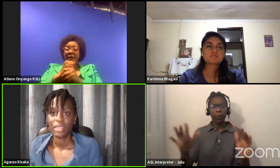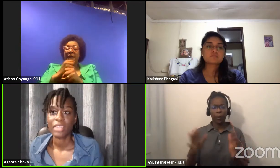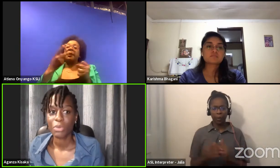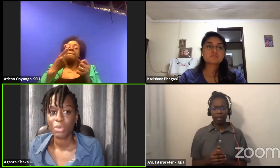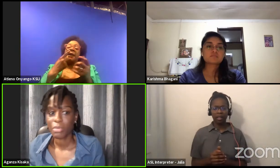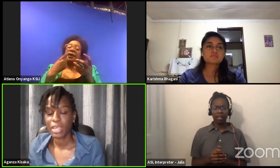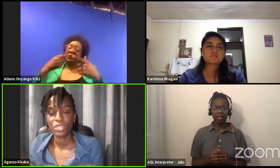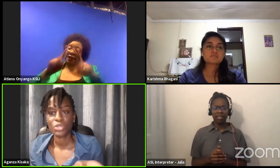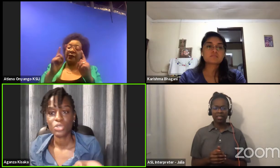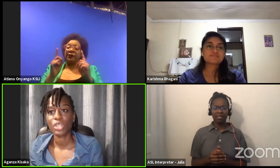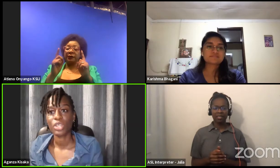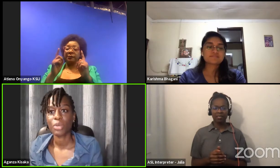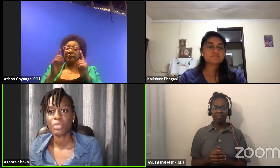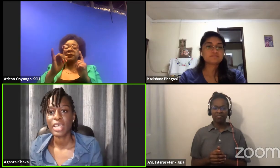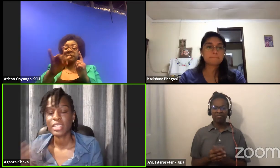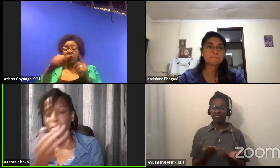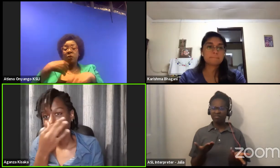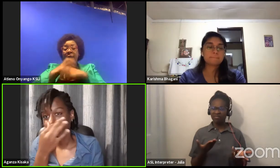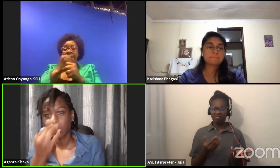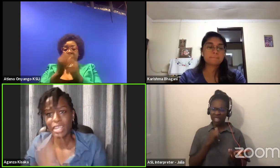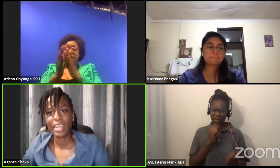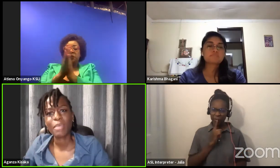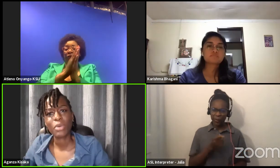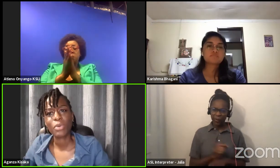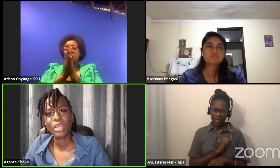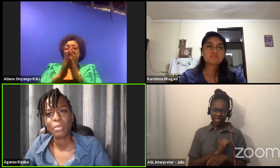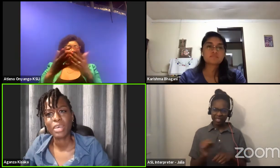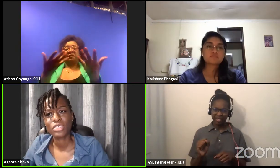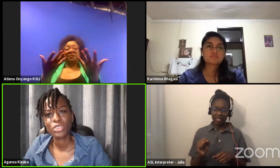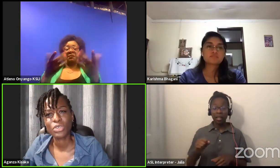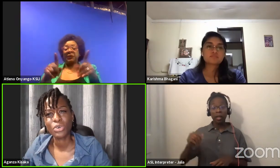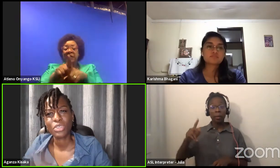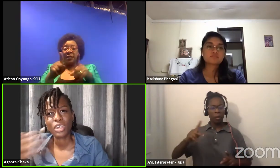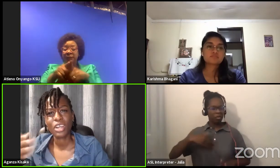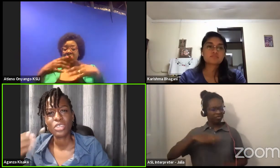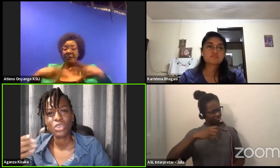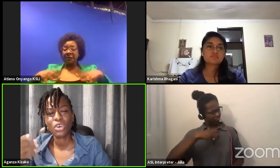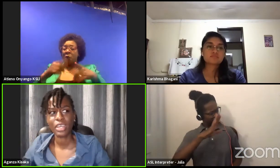that would make this story lopsided people be like, "Hey, but what about, you know all the cars honking